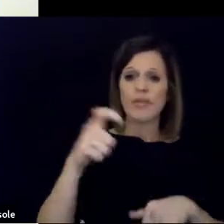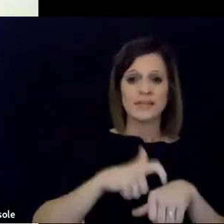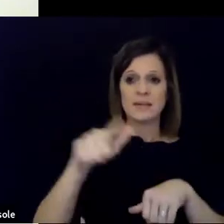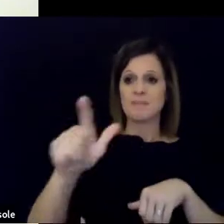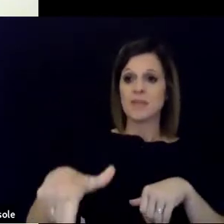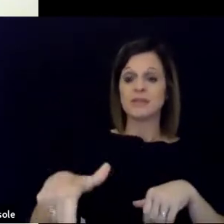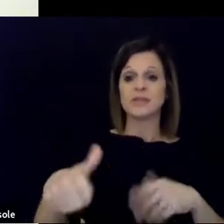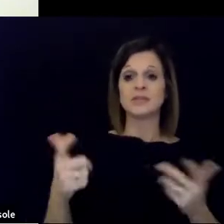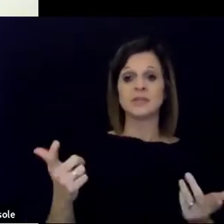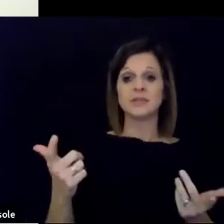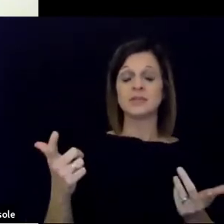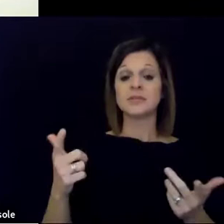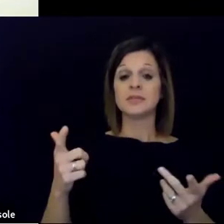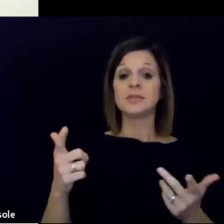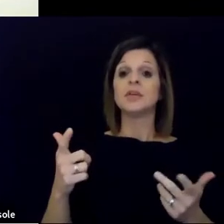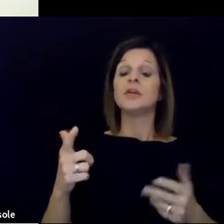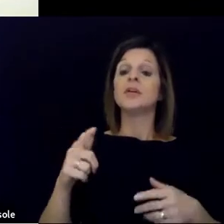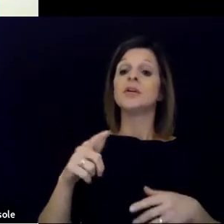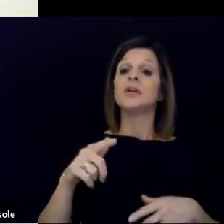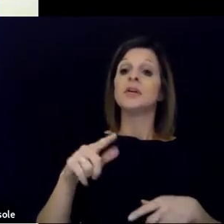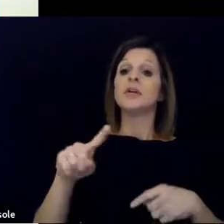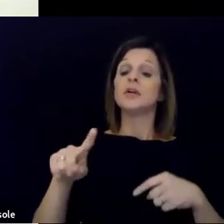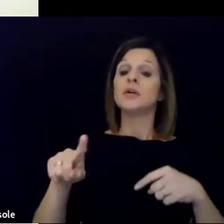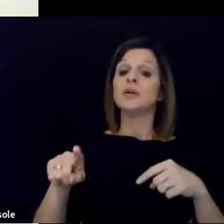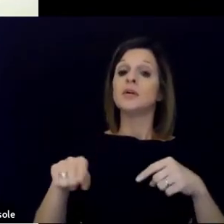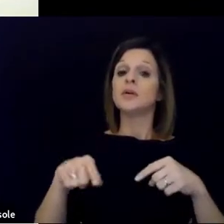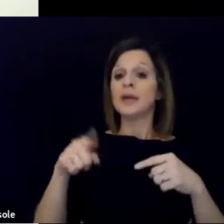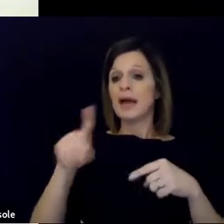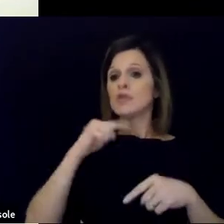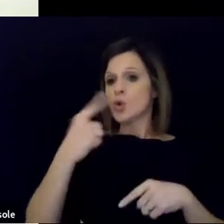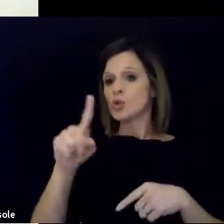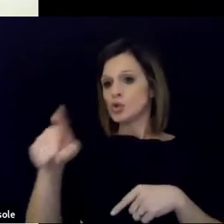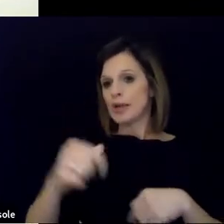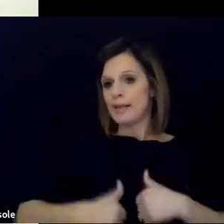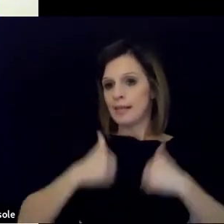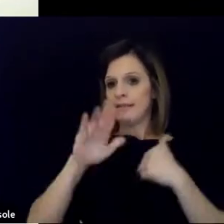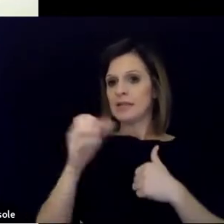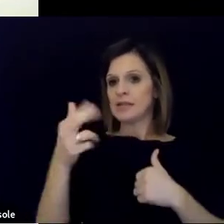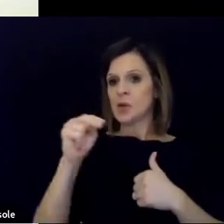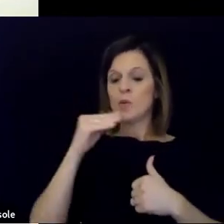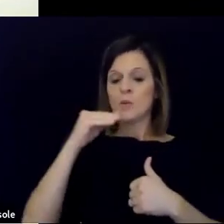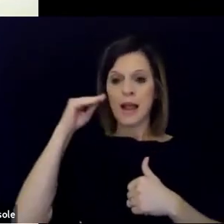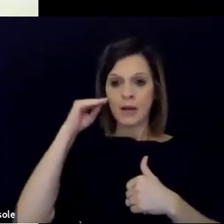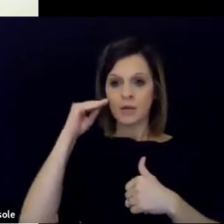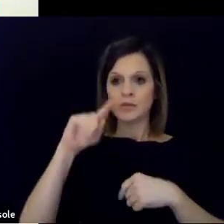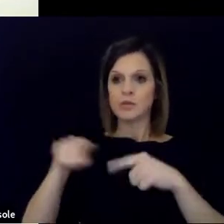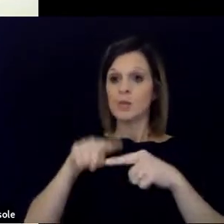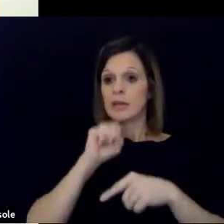When he was in kindergarten, we did a person center plan and Nancy said, "Someday, Jacob will live in his own home."